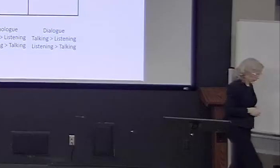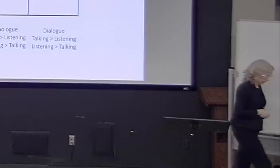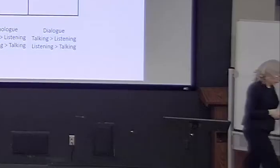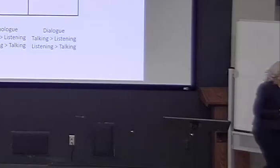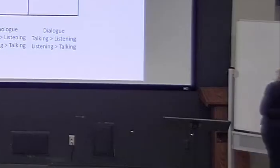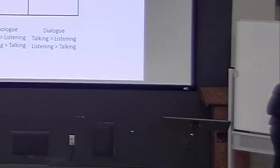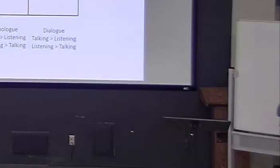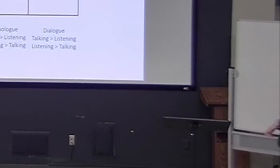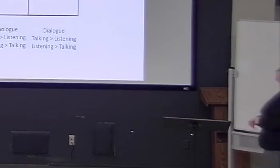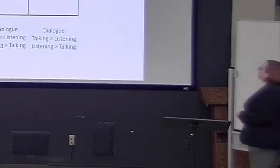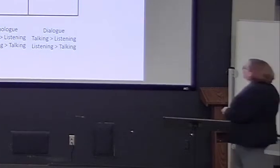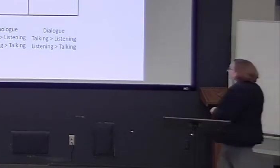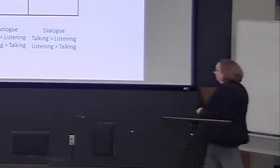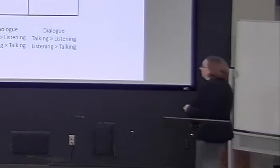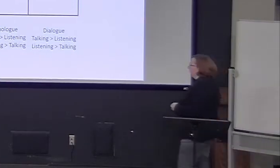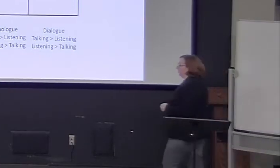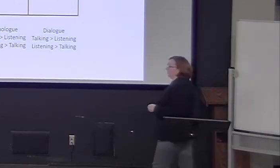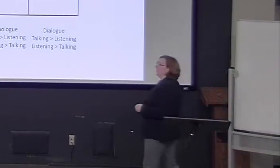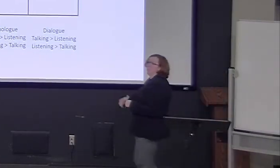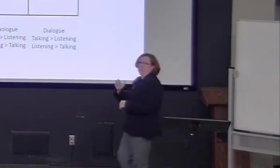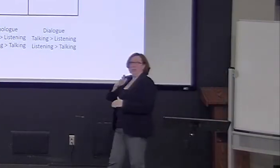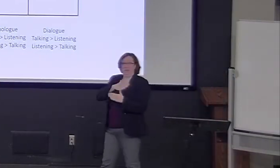I have two conditions. Set, okay?